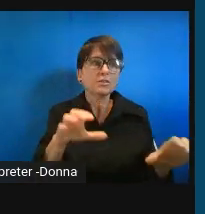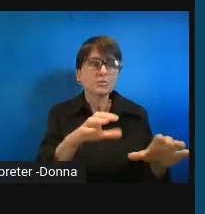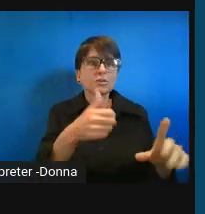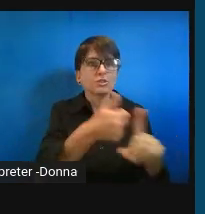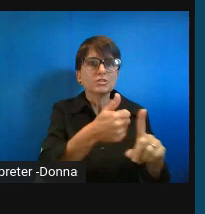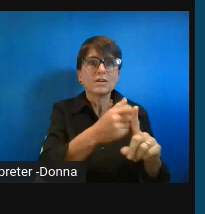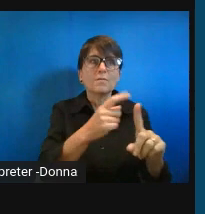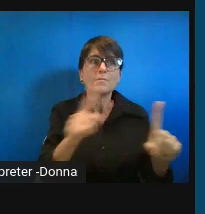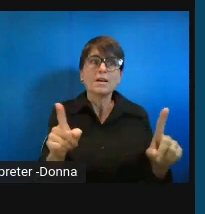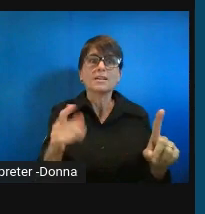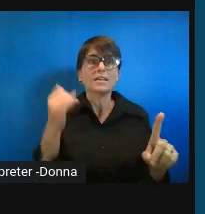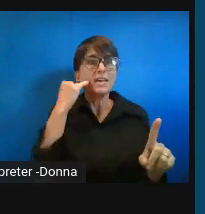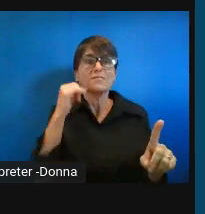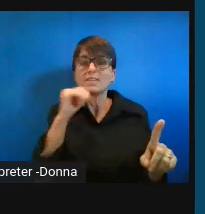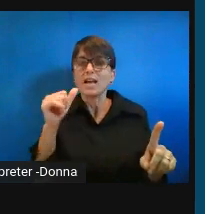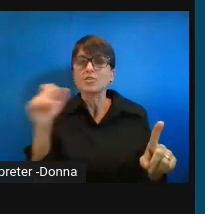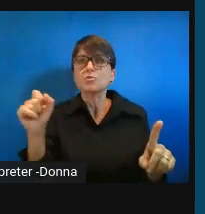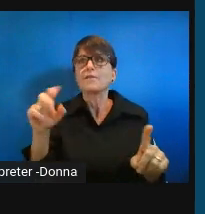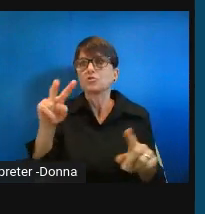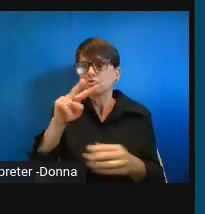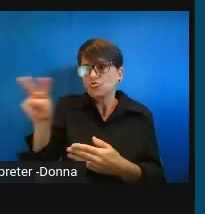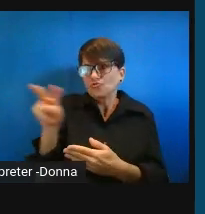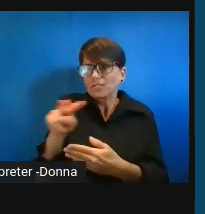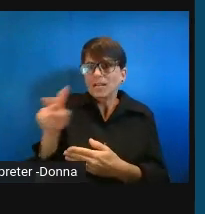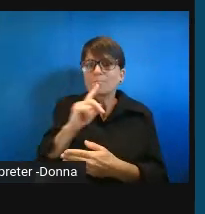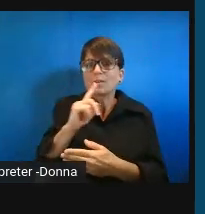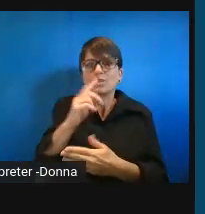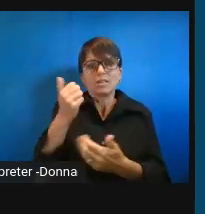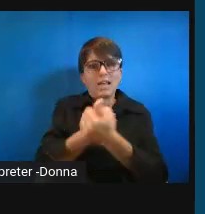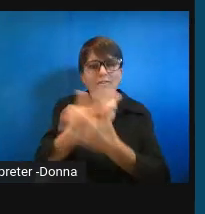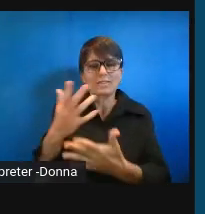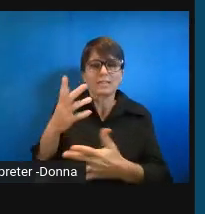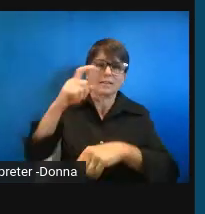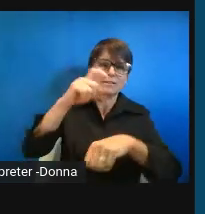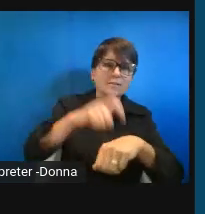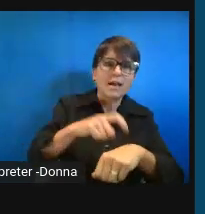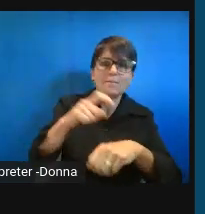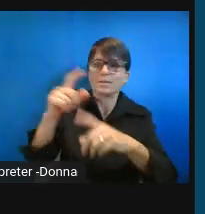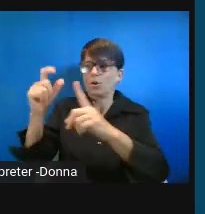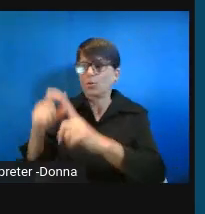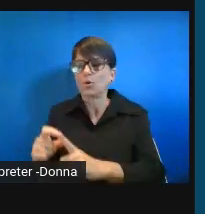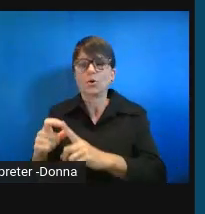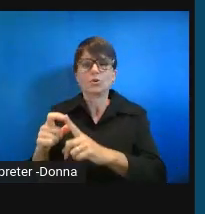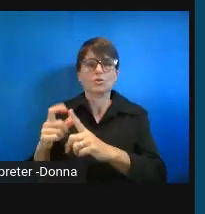You need to pay attention to the wording and the timings, especially if the person talking has a thick accent.